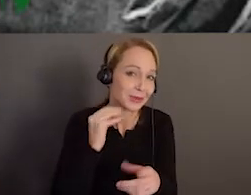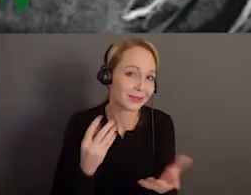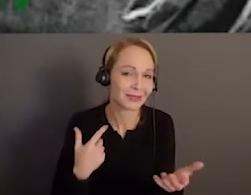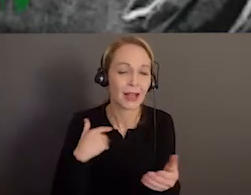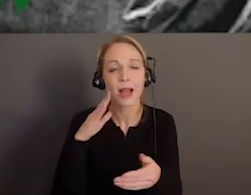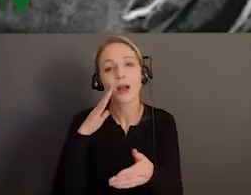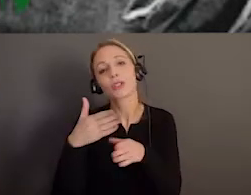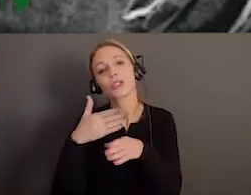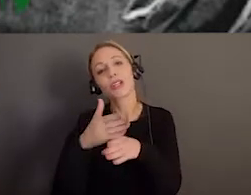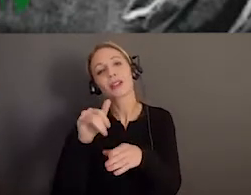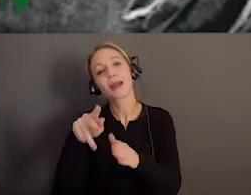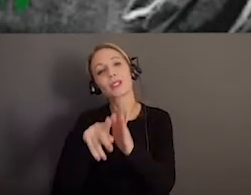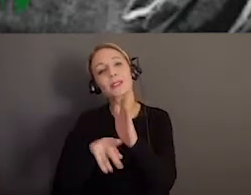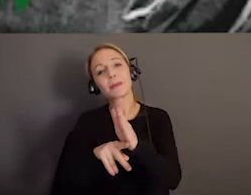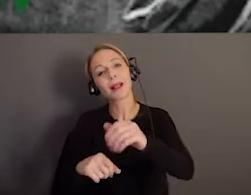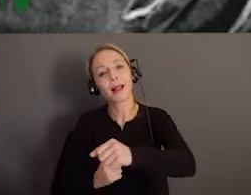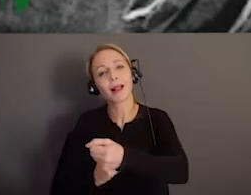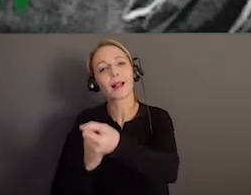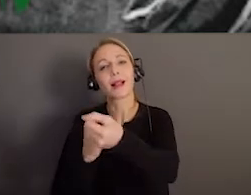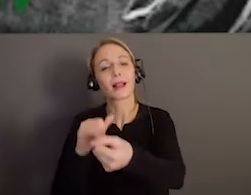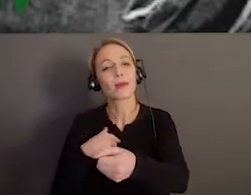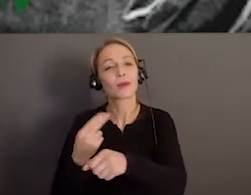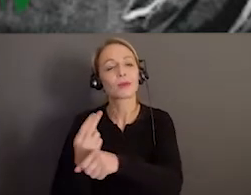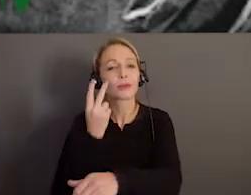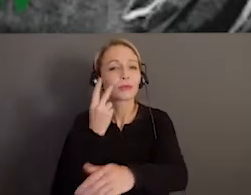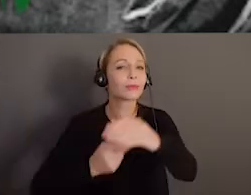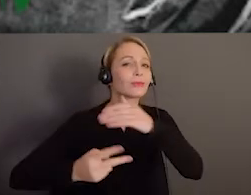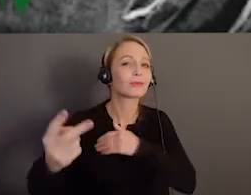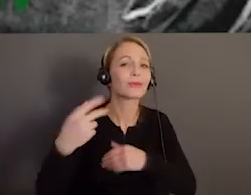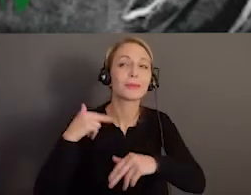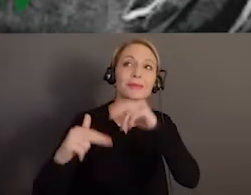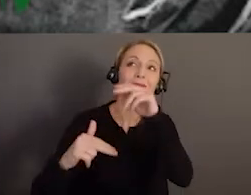AND TALK ABOUT THE PRINCIPLES AS WE MOVE FORWARD WITH